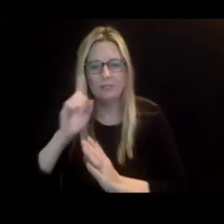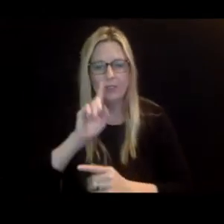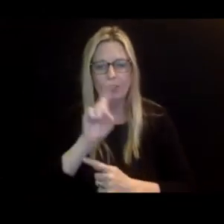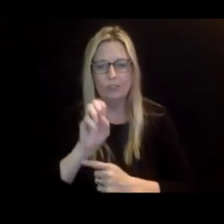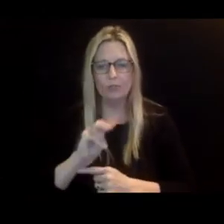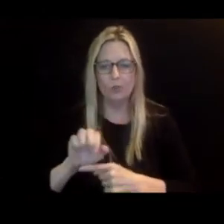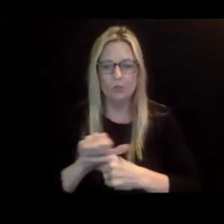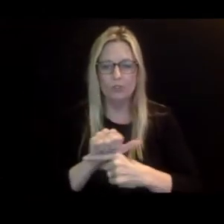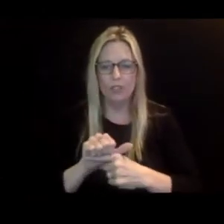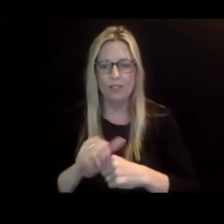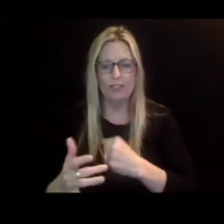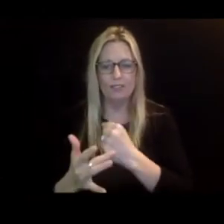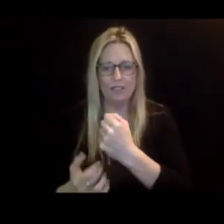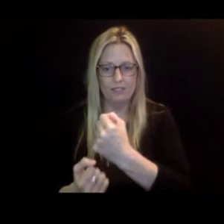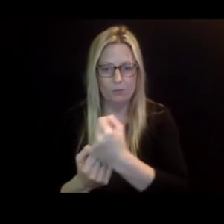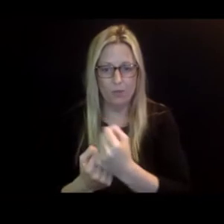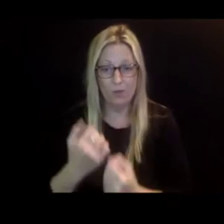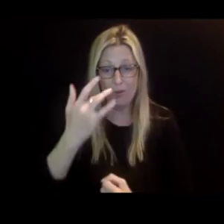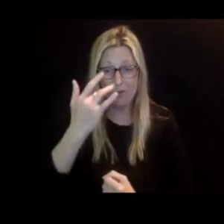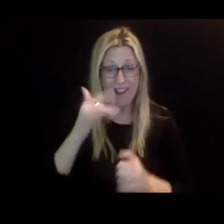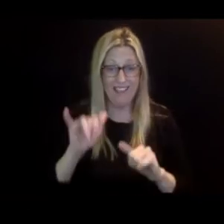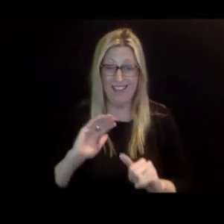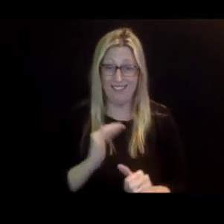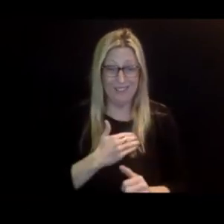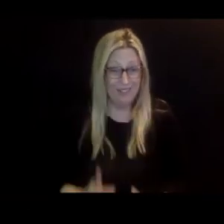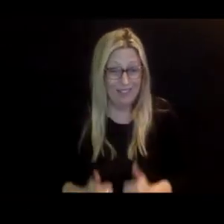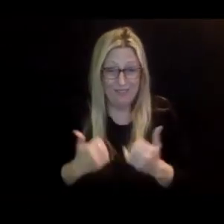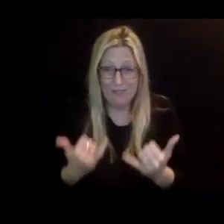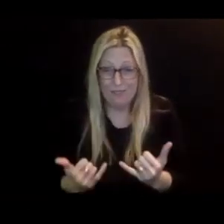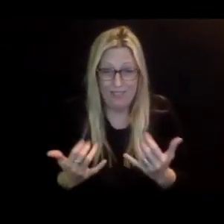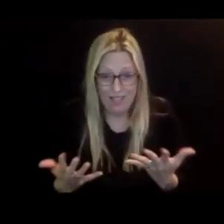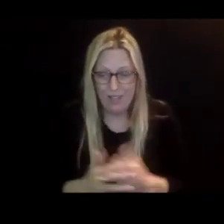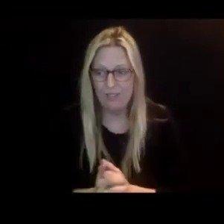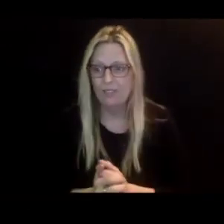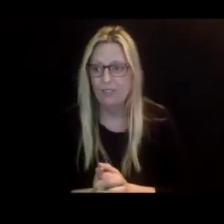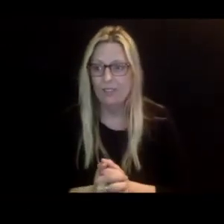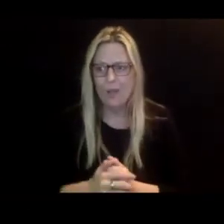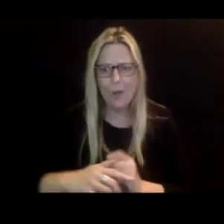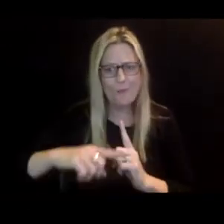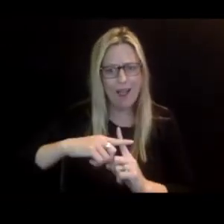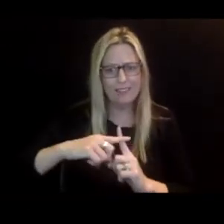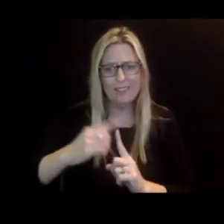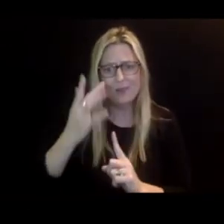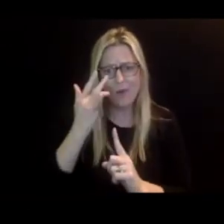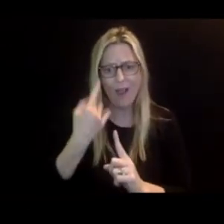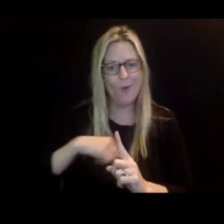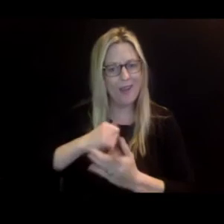technical support. That is our life right now. We see this as a positive thing because